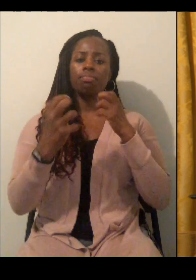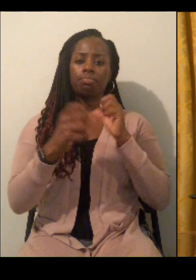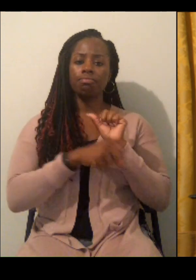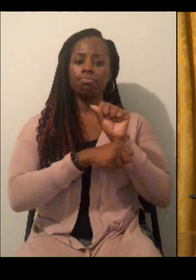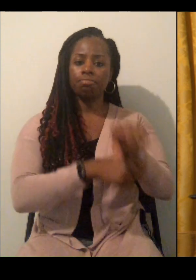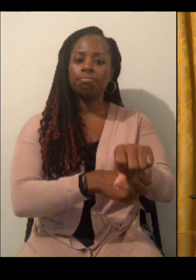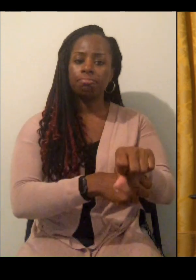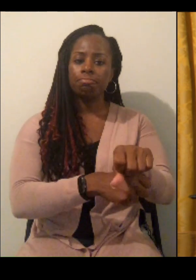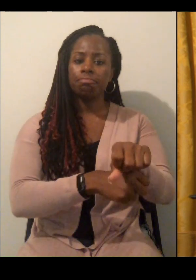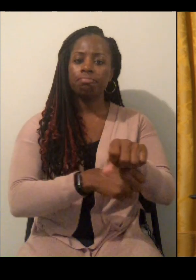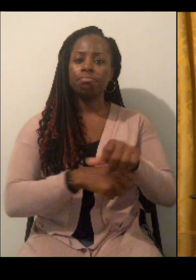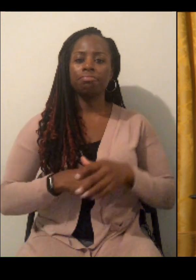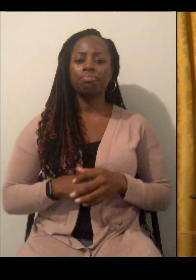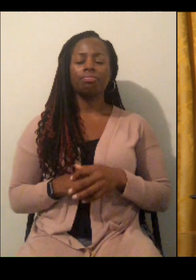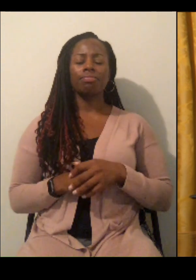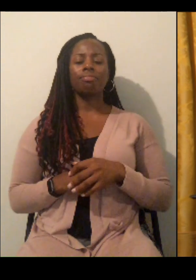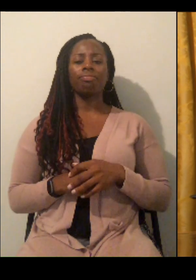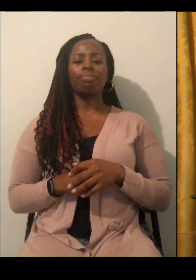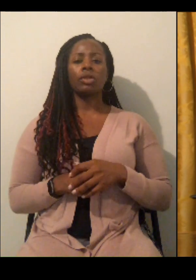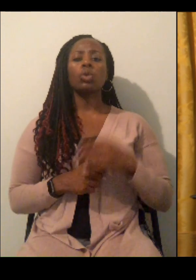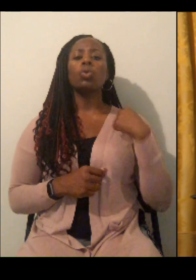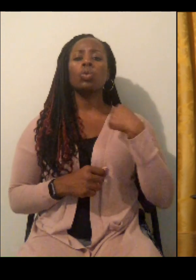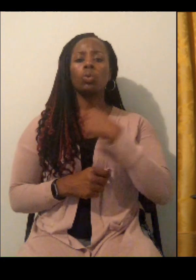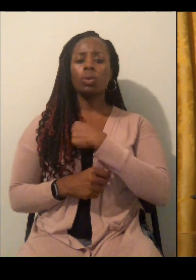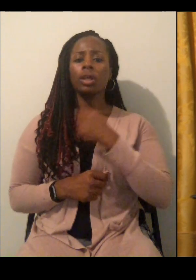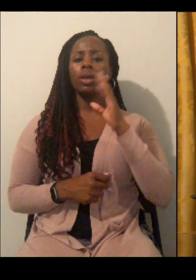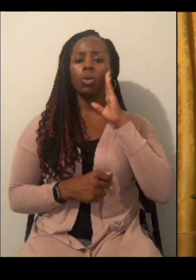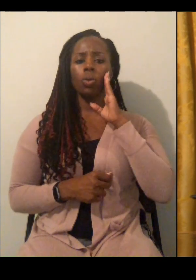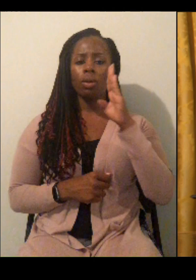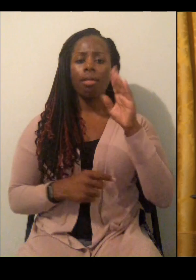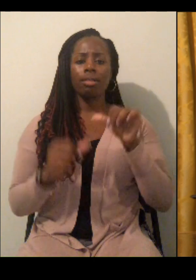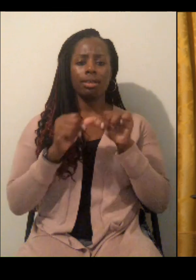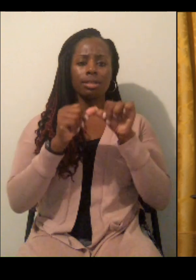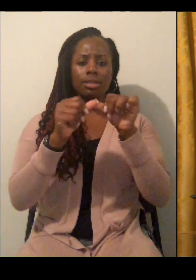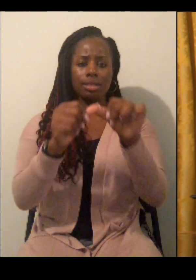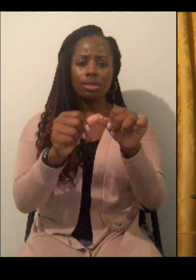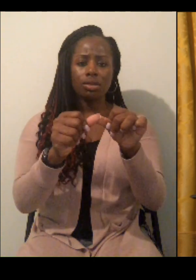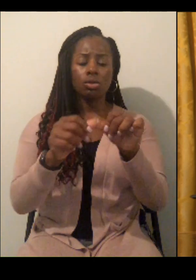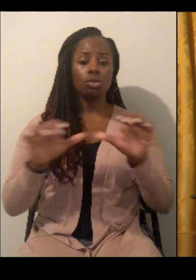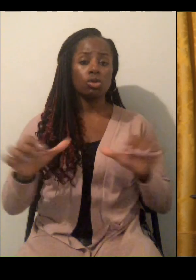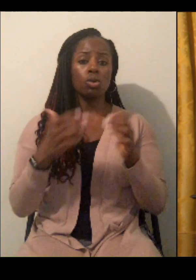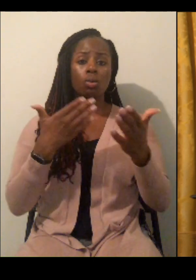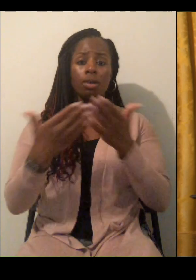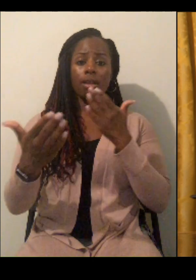continuing to take these tough measures we will significantly reduce the threat